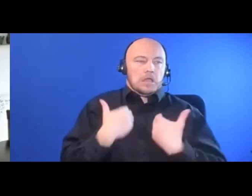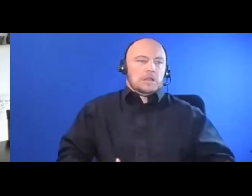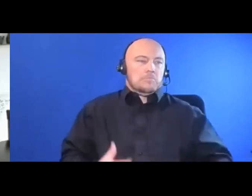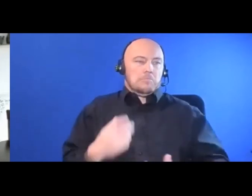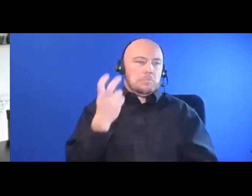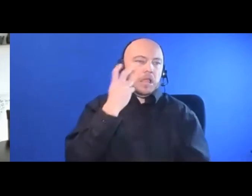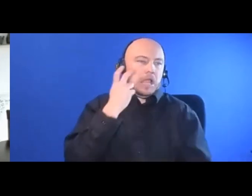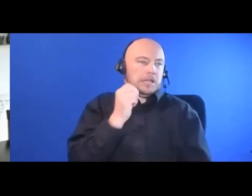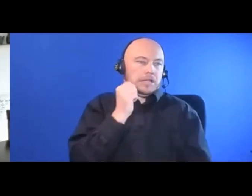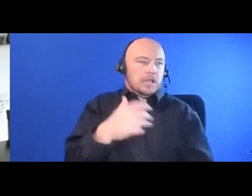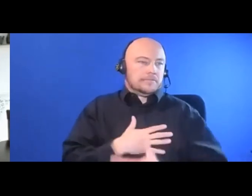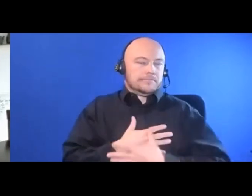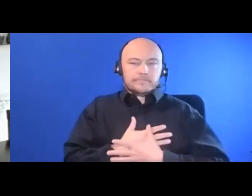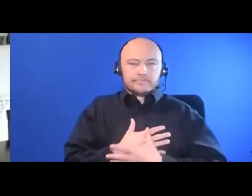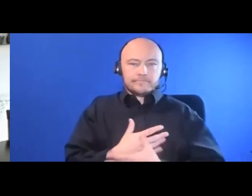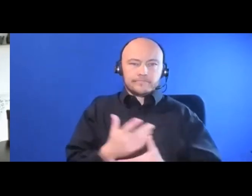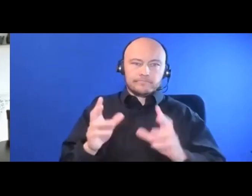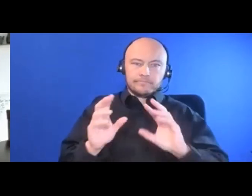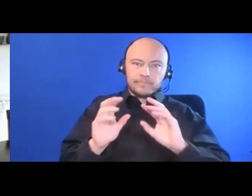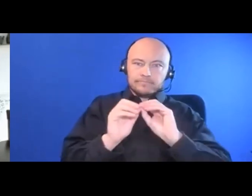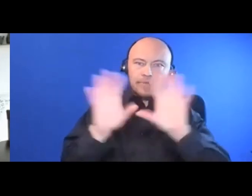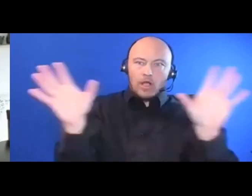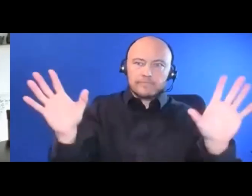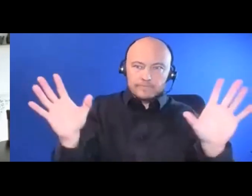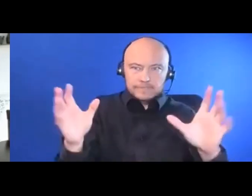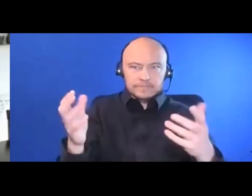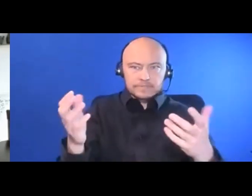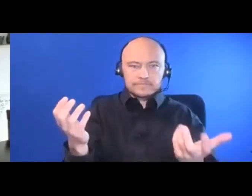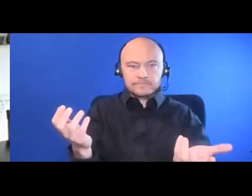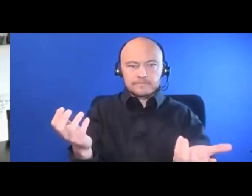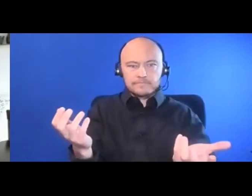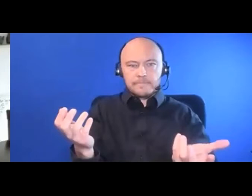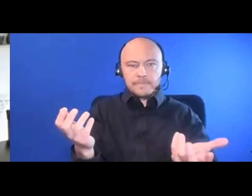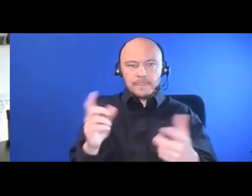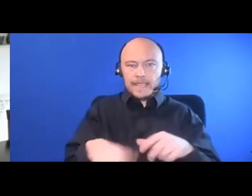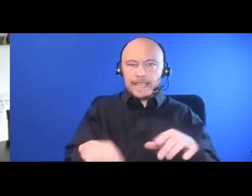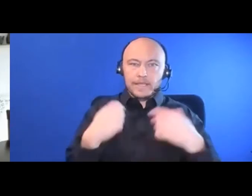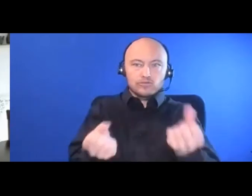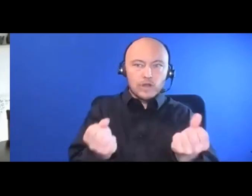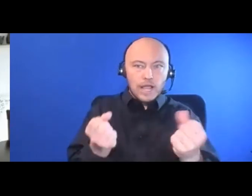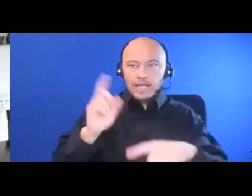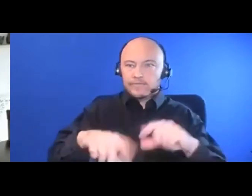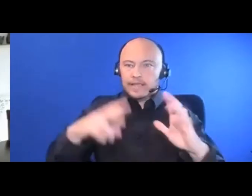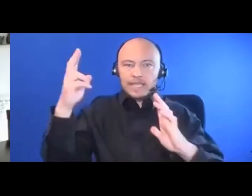even though obviously was could not drive, could not read, could not recognize faces.